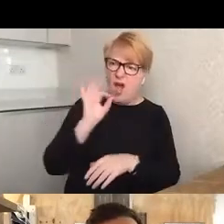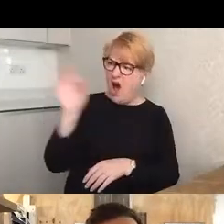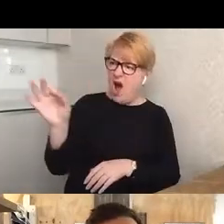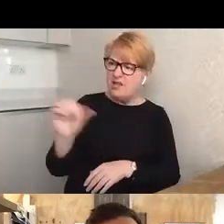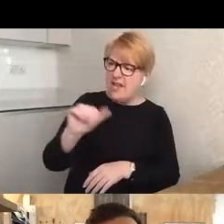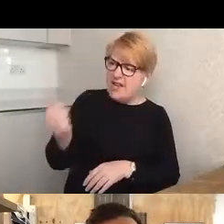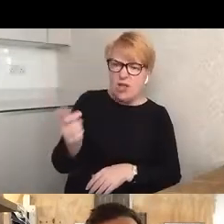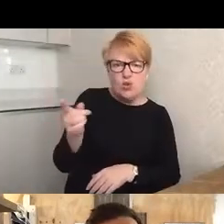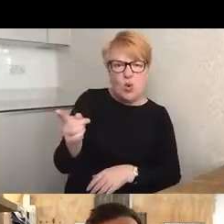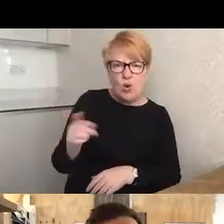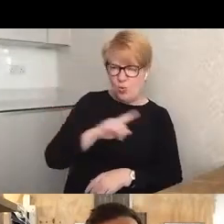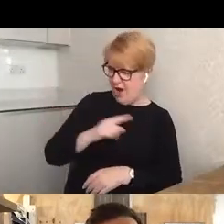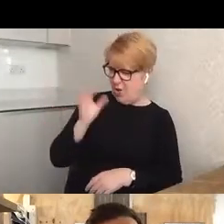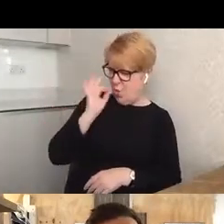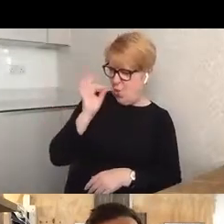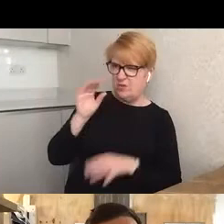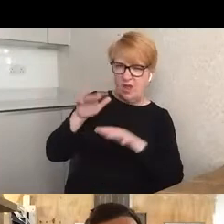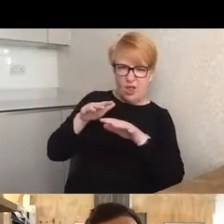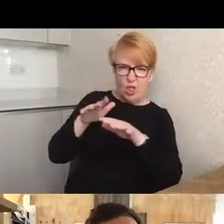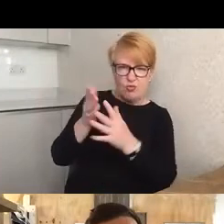had water come through the front of the property?” She said,